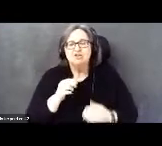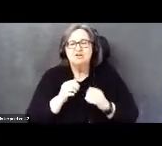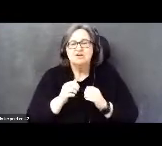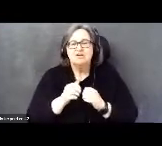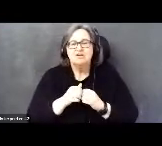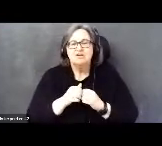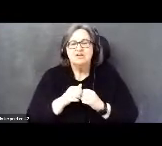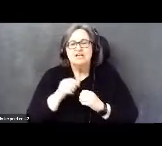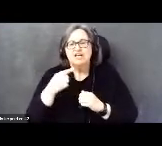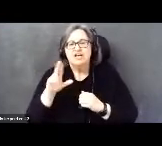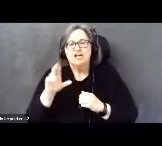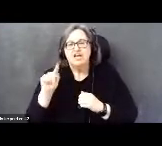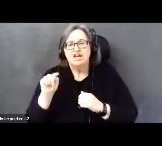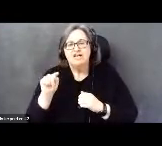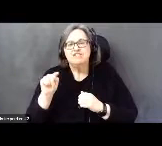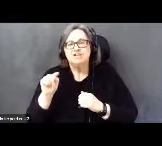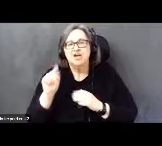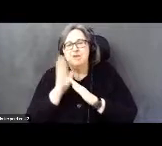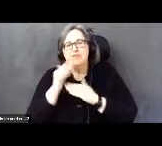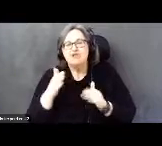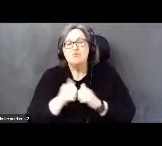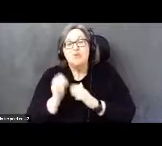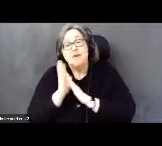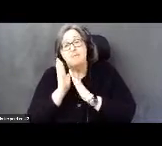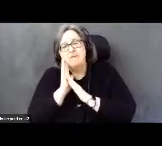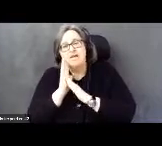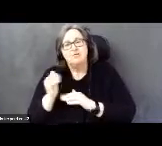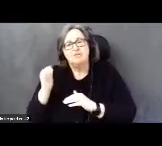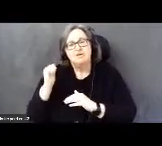bedroom with a bed behind me. I'm Kyle